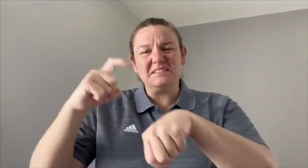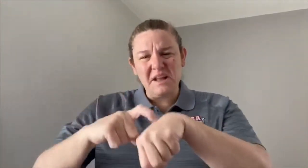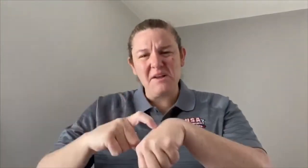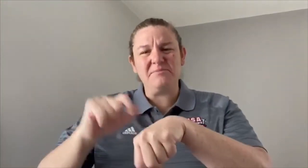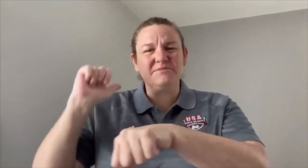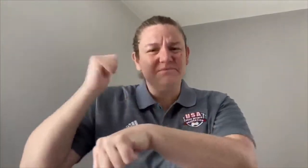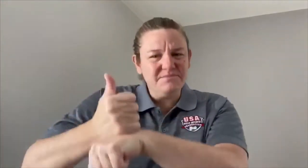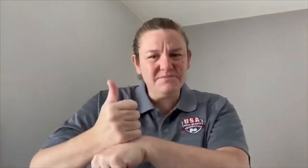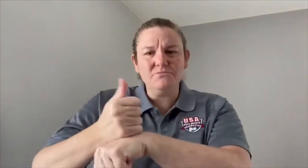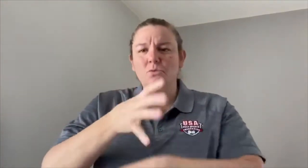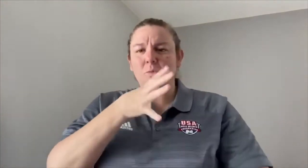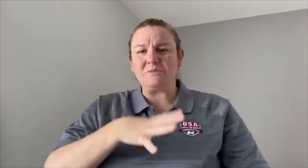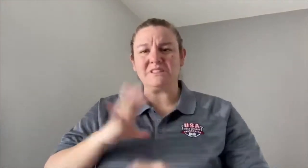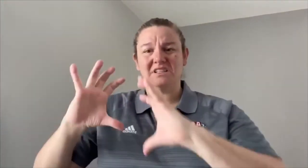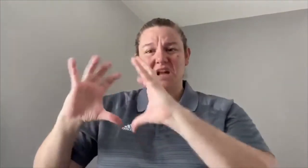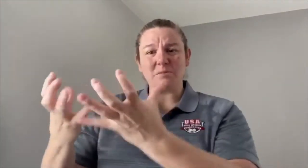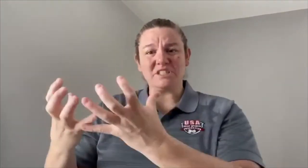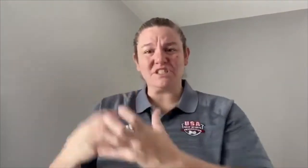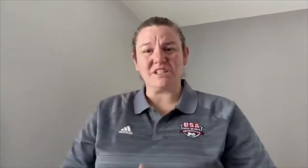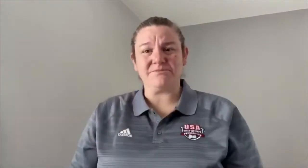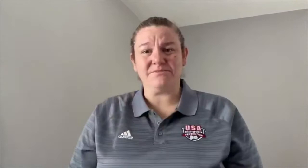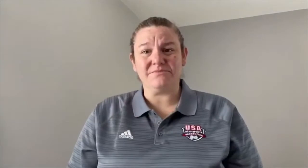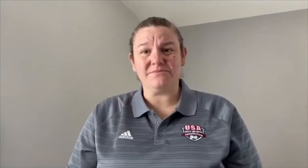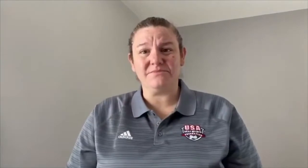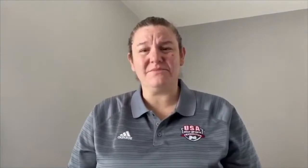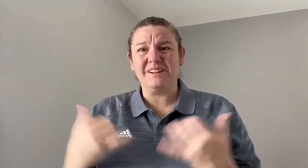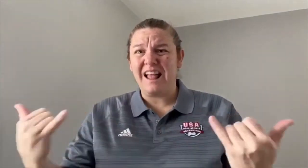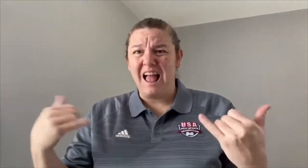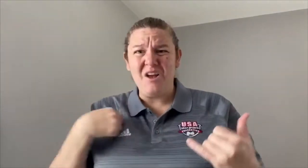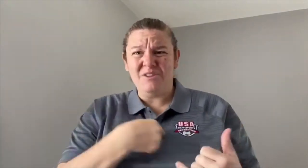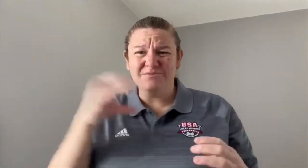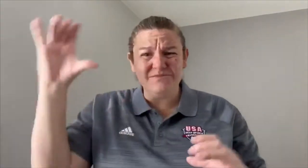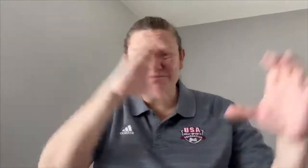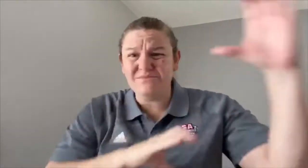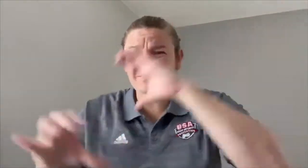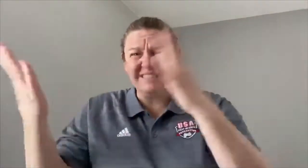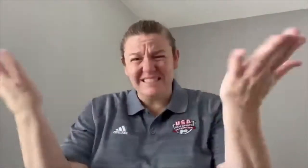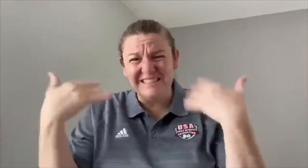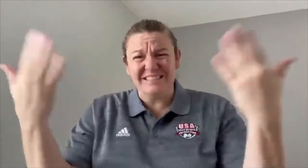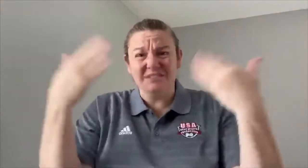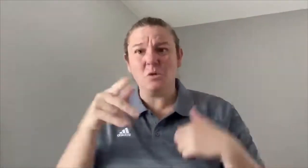It is time to establish a Women’s Commission. Now we are searching and reaching out to those